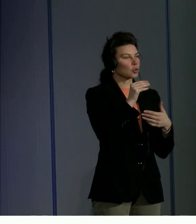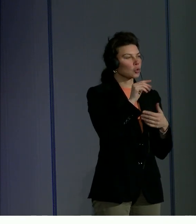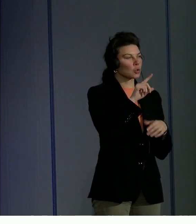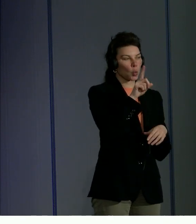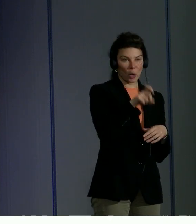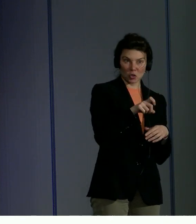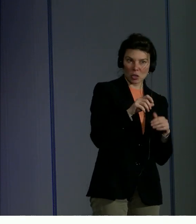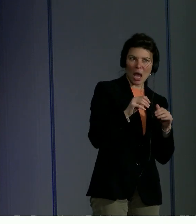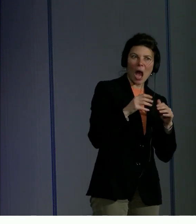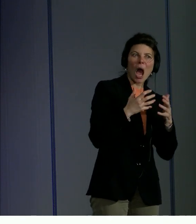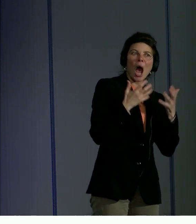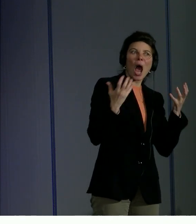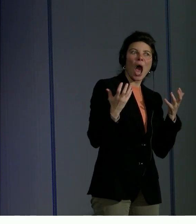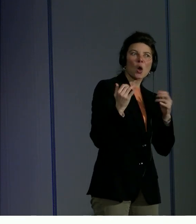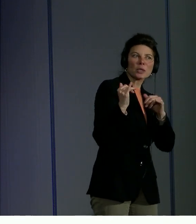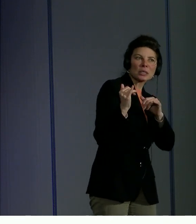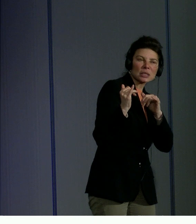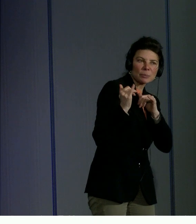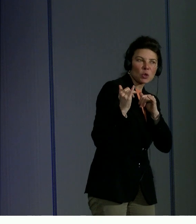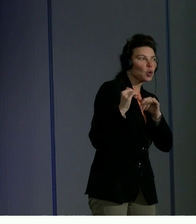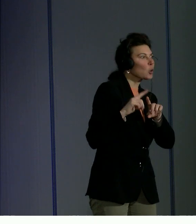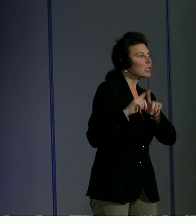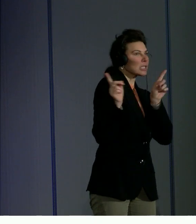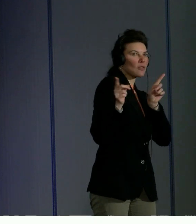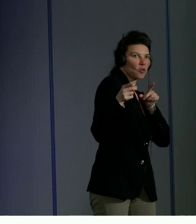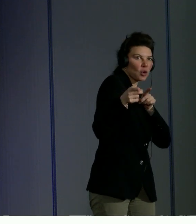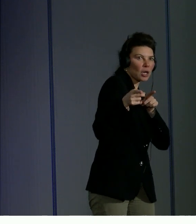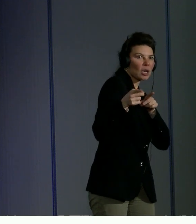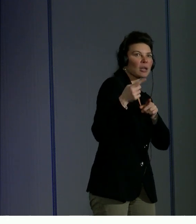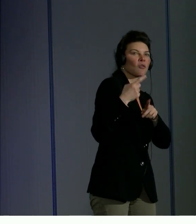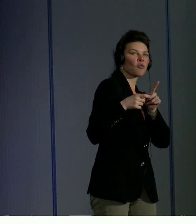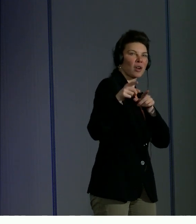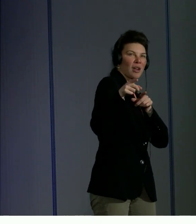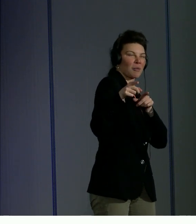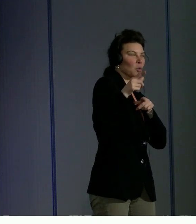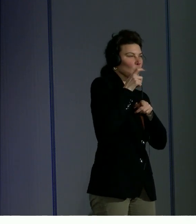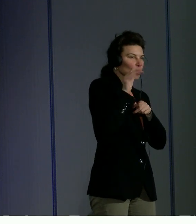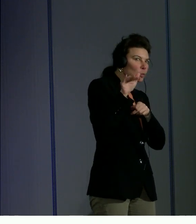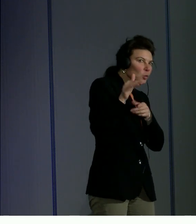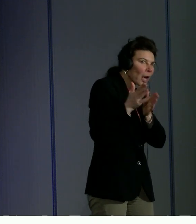different or similar are you from those that you seek input from and those who